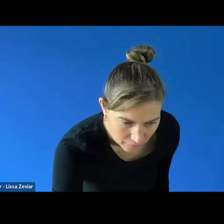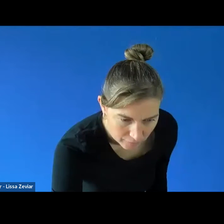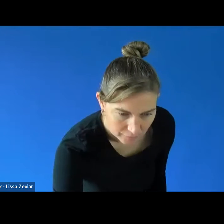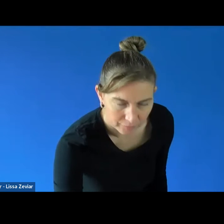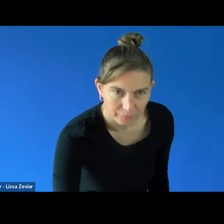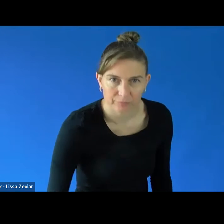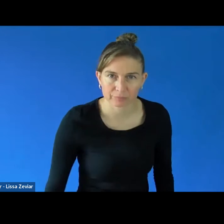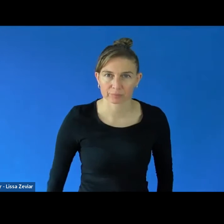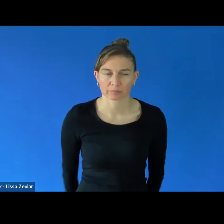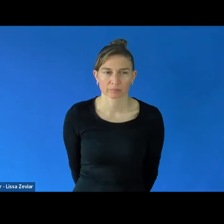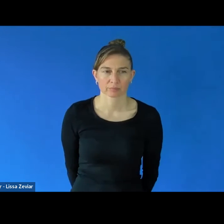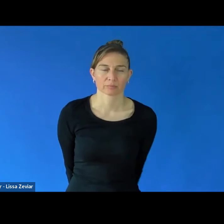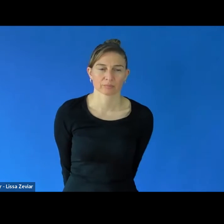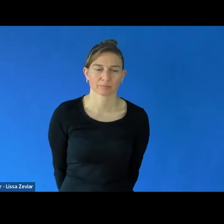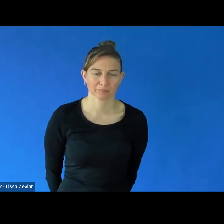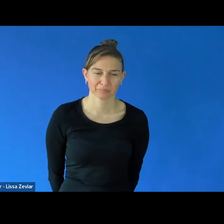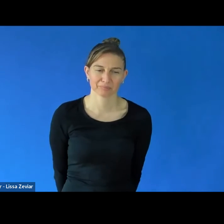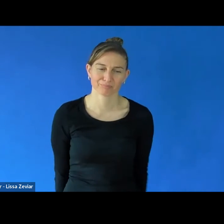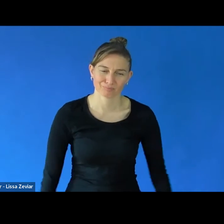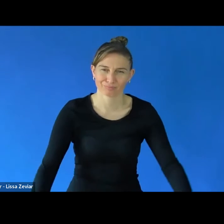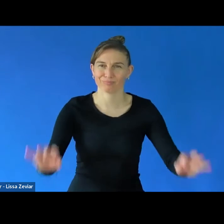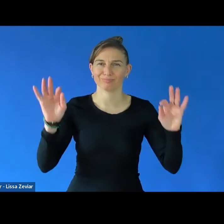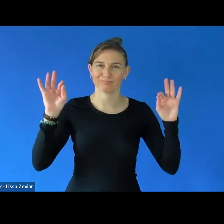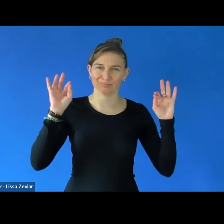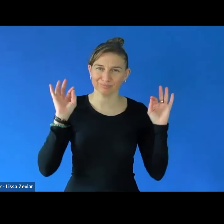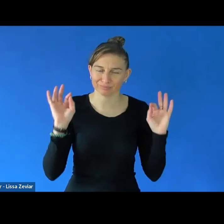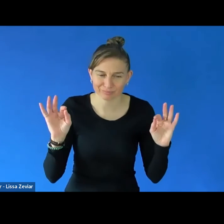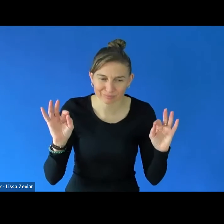Yes, thank you, Raquel, and everybody,